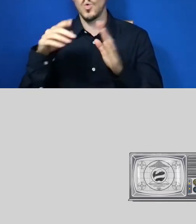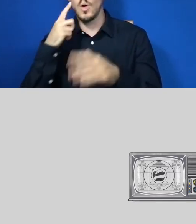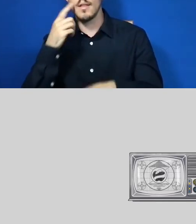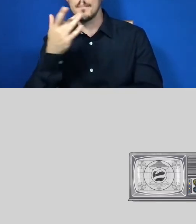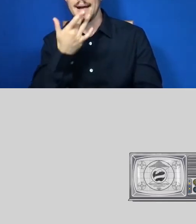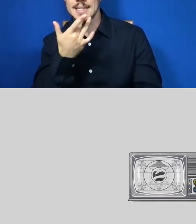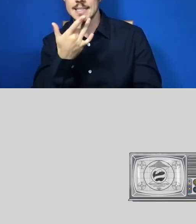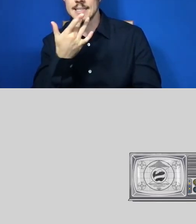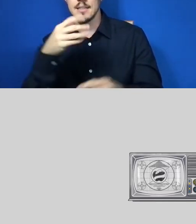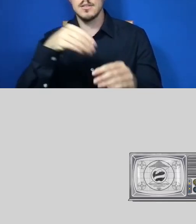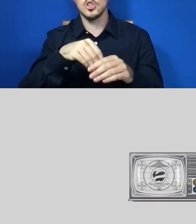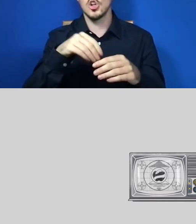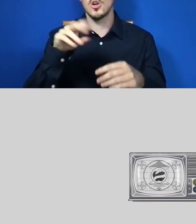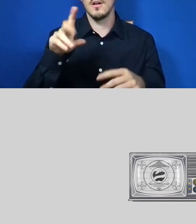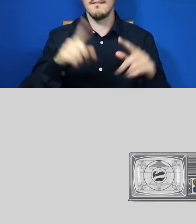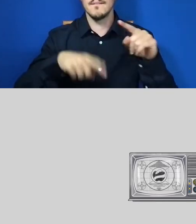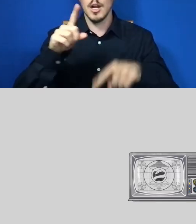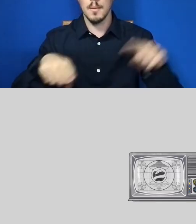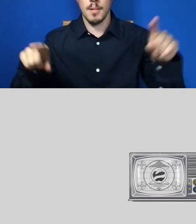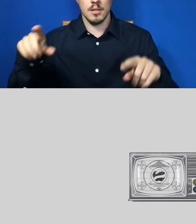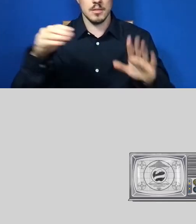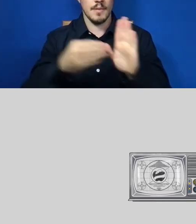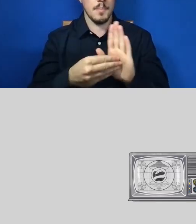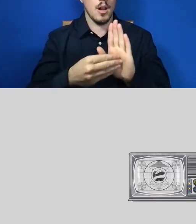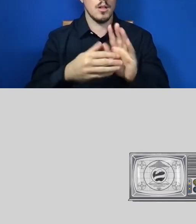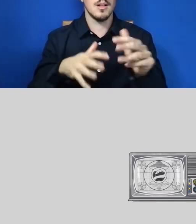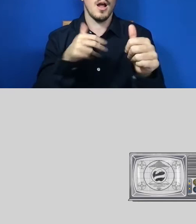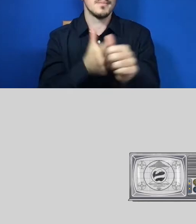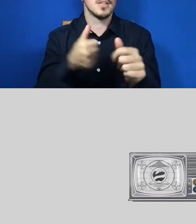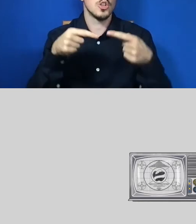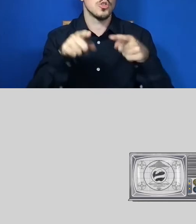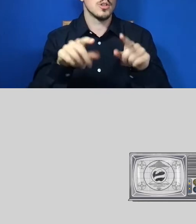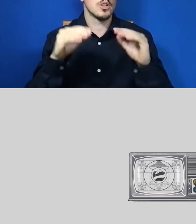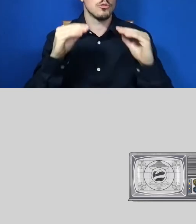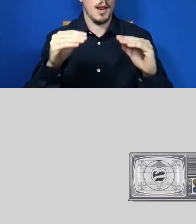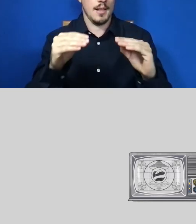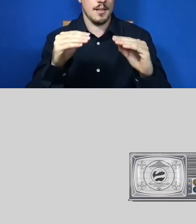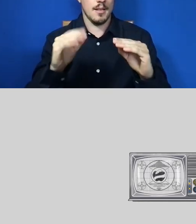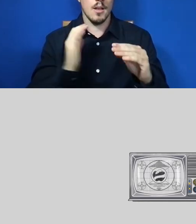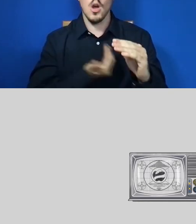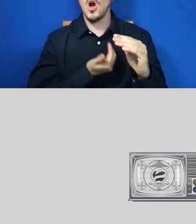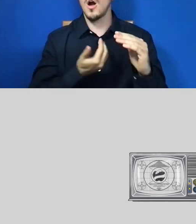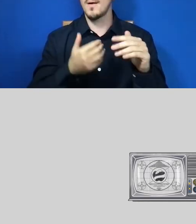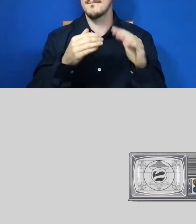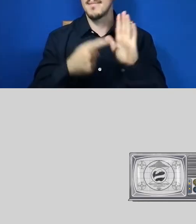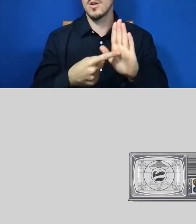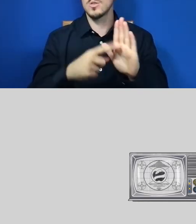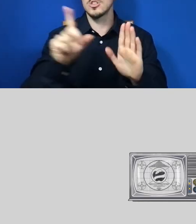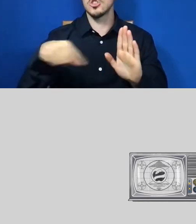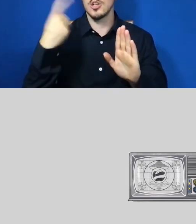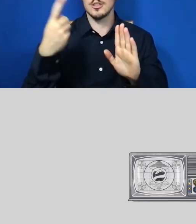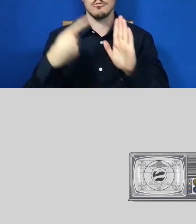which are the internal variables of the model which are updated during training. And our model is just a representation